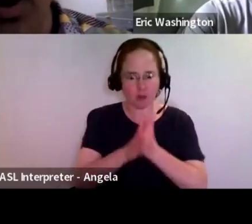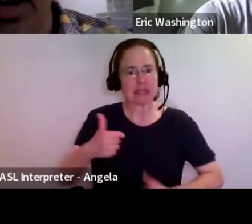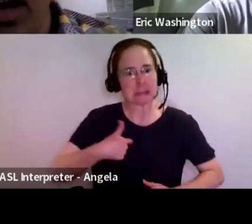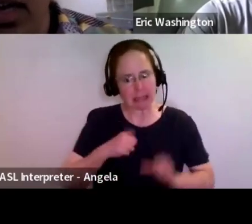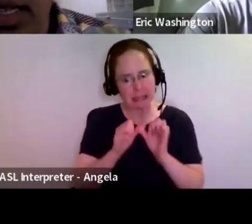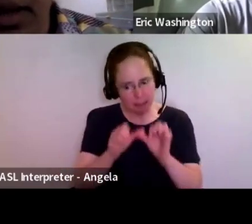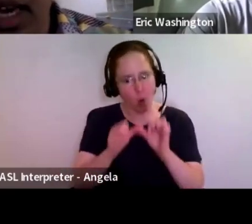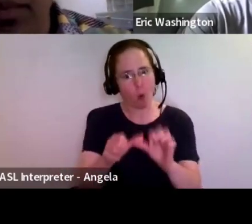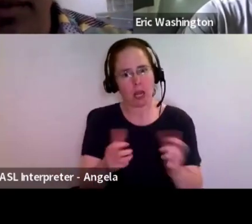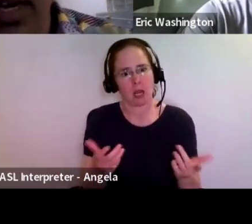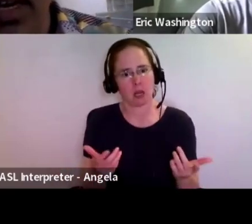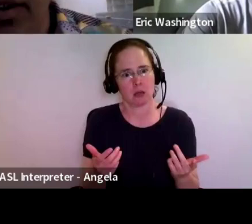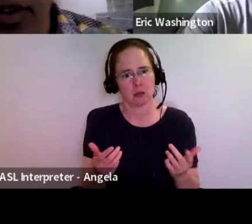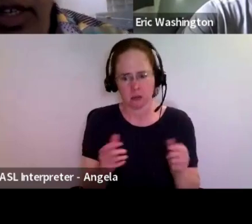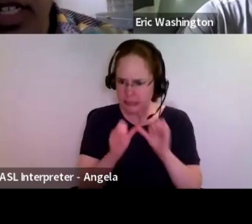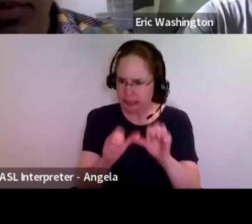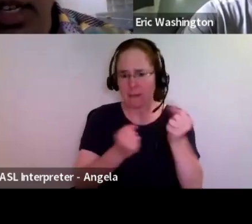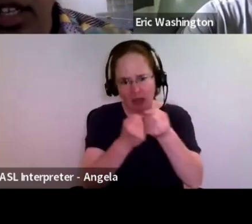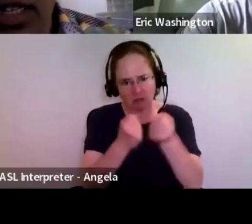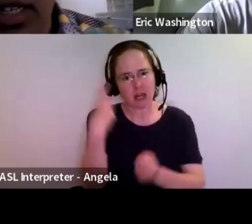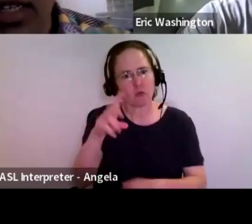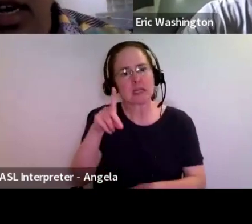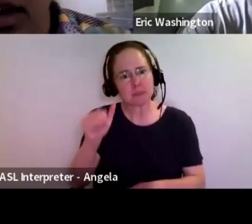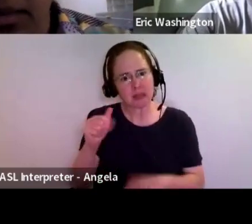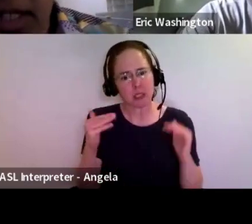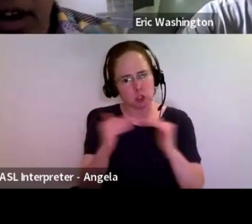going, to keep advocating for Disability Justice, mental